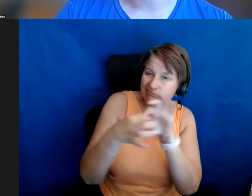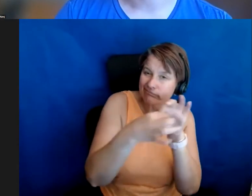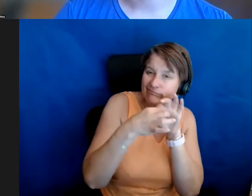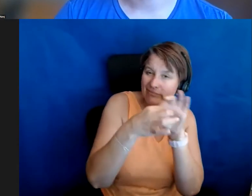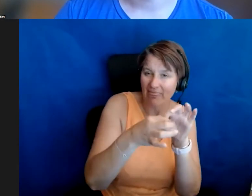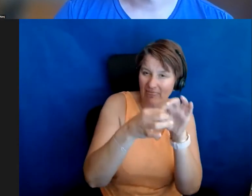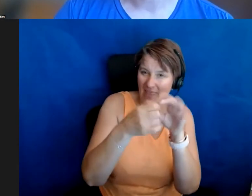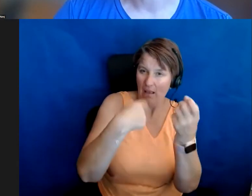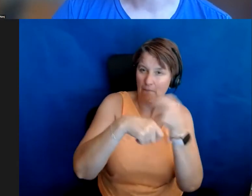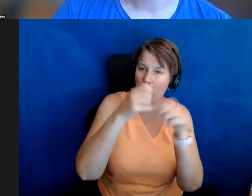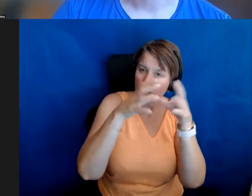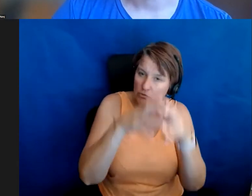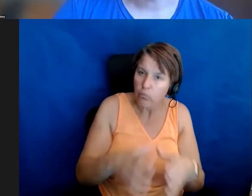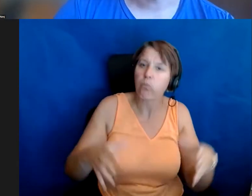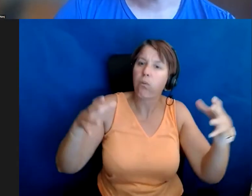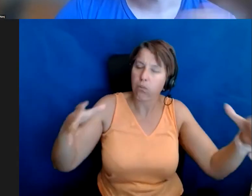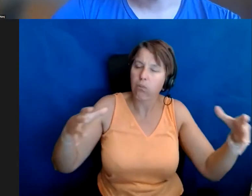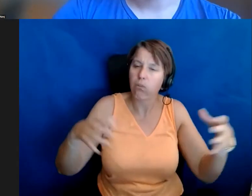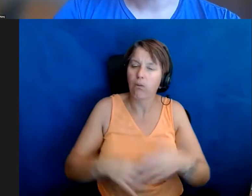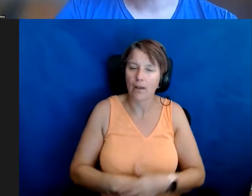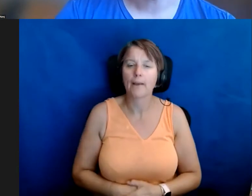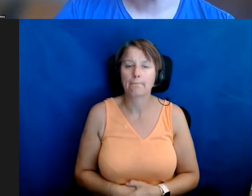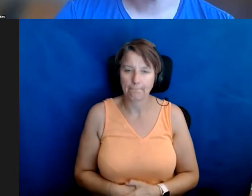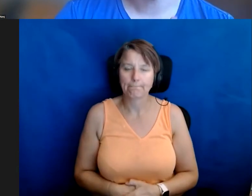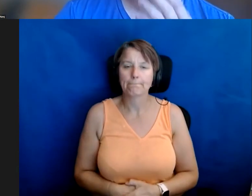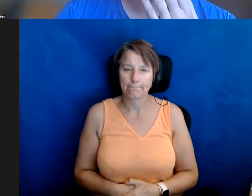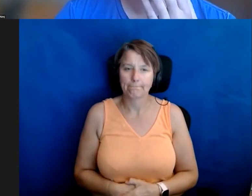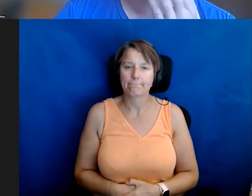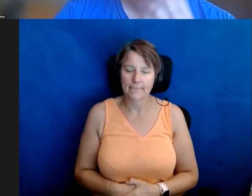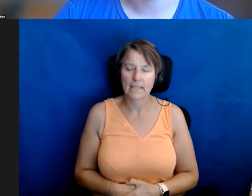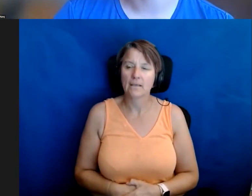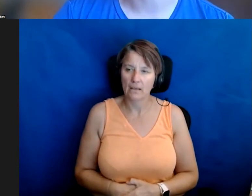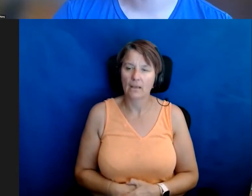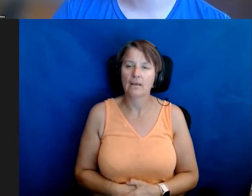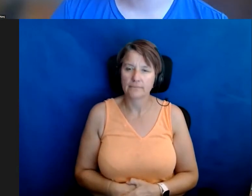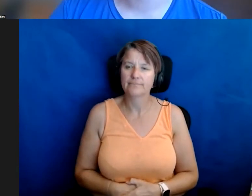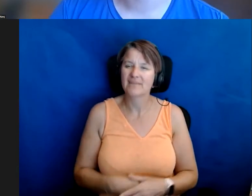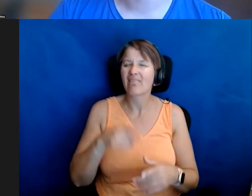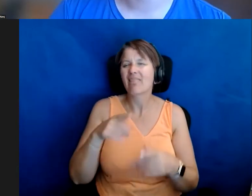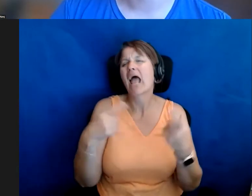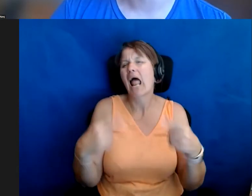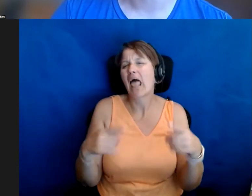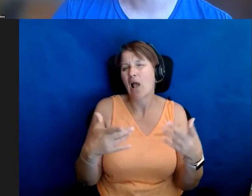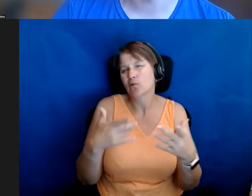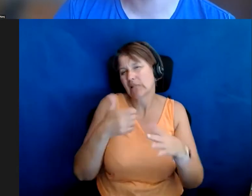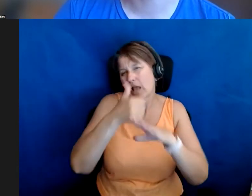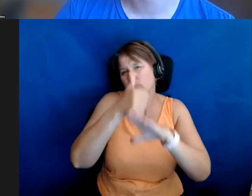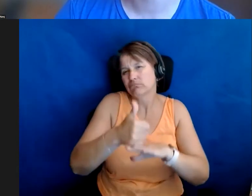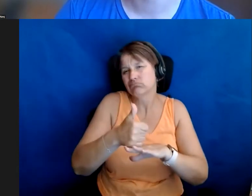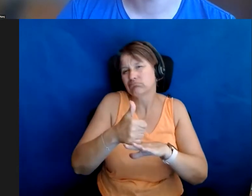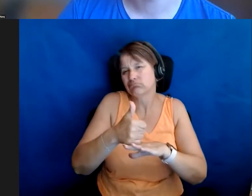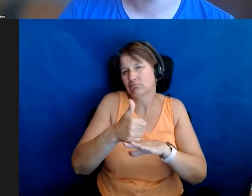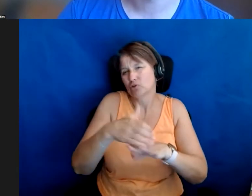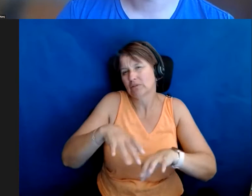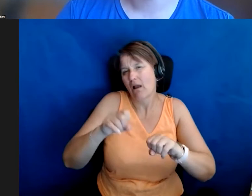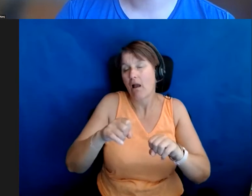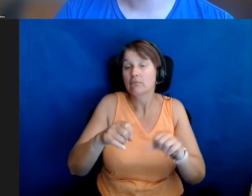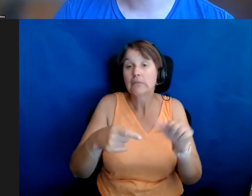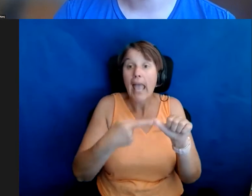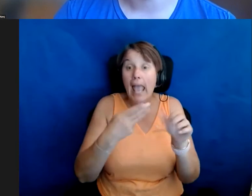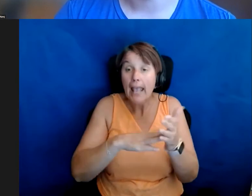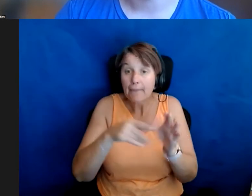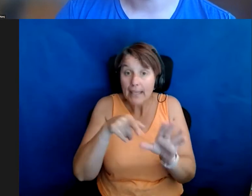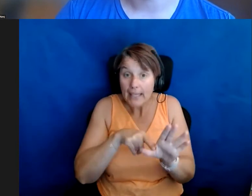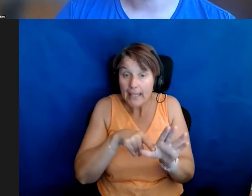CÍARAN: Amy? >> AMY: Um,